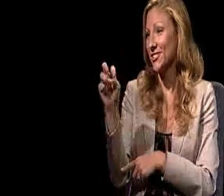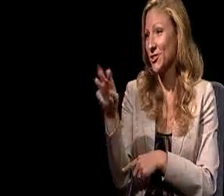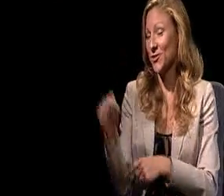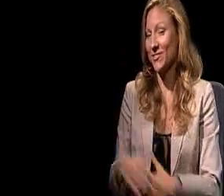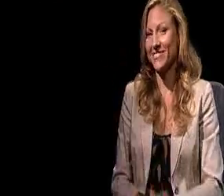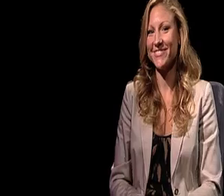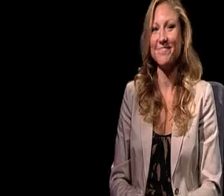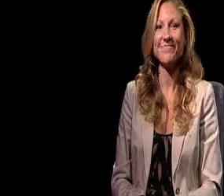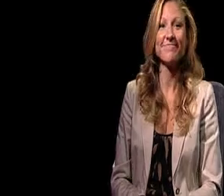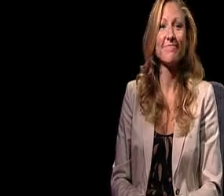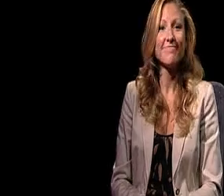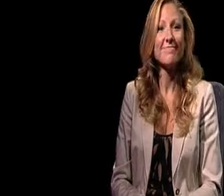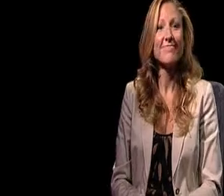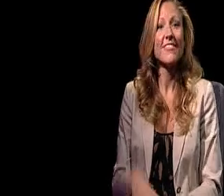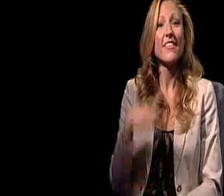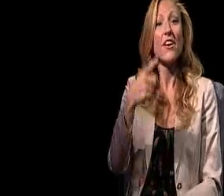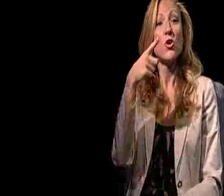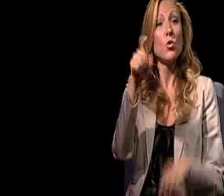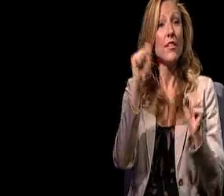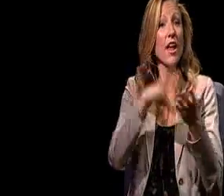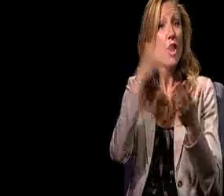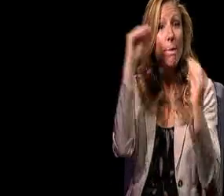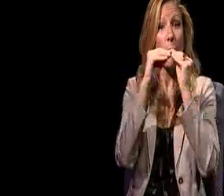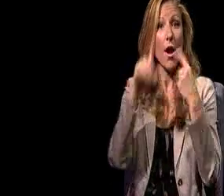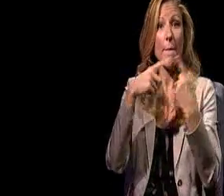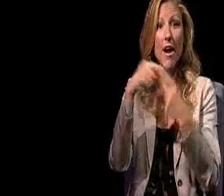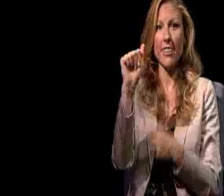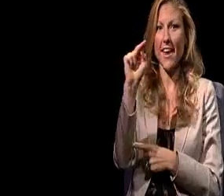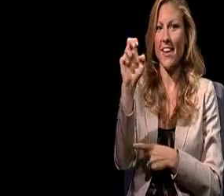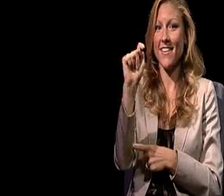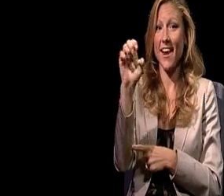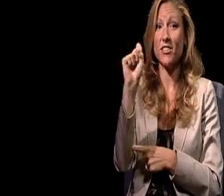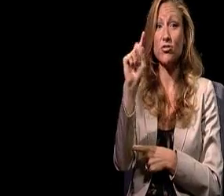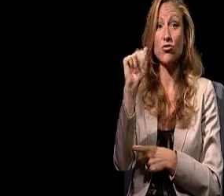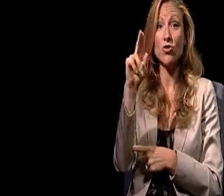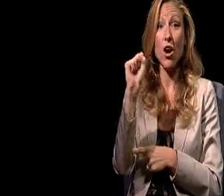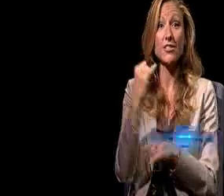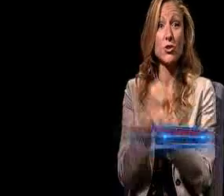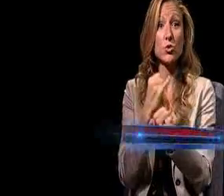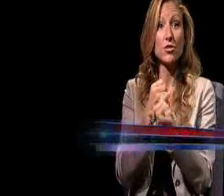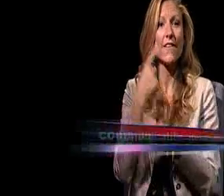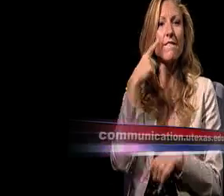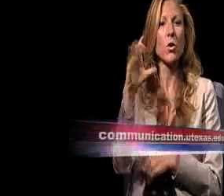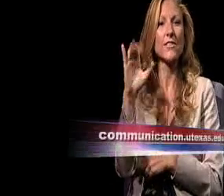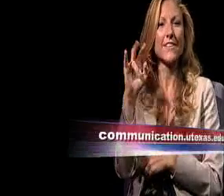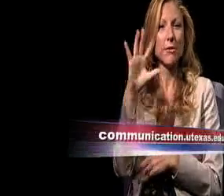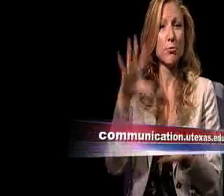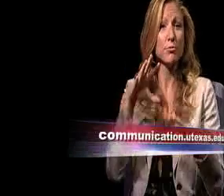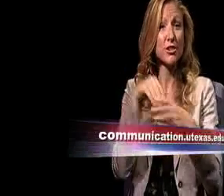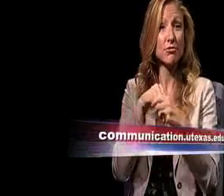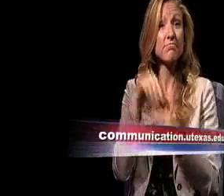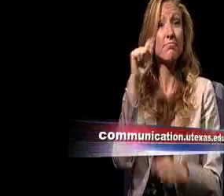Thank you Chuck for being with us on ACCESS News. You may learn more about the Annette Strauss Institute